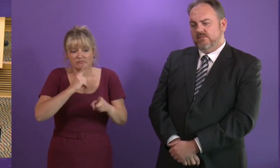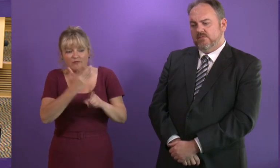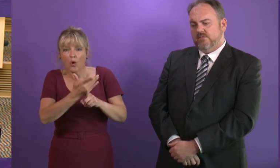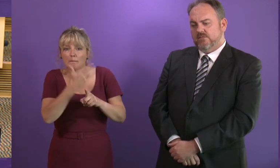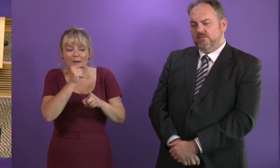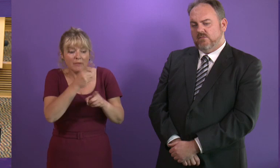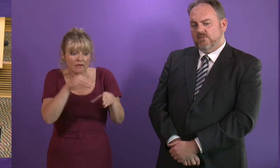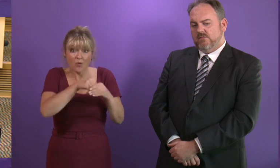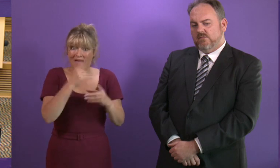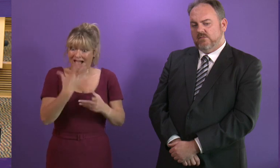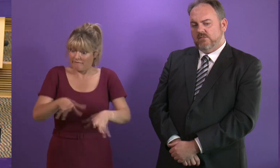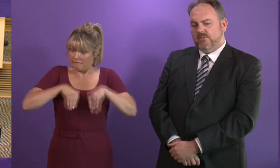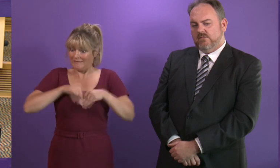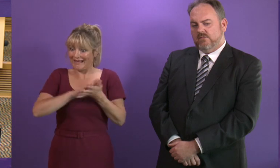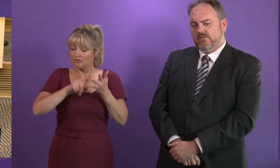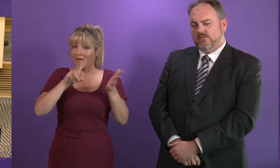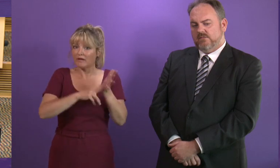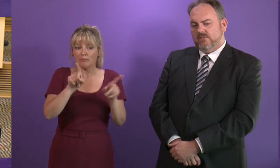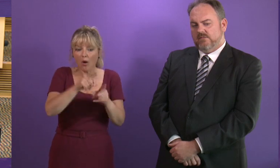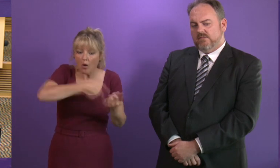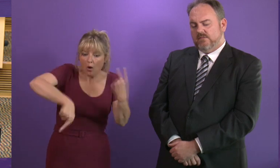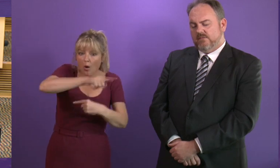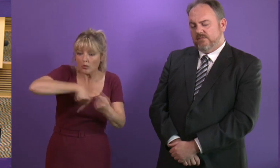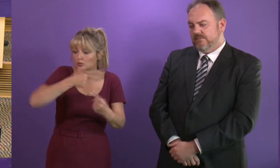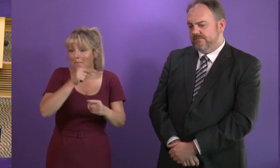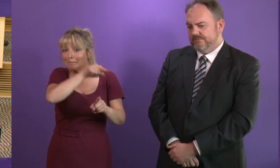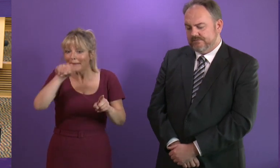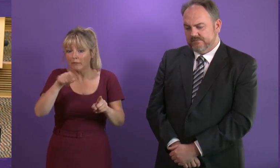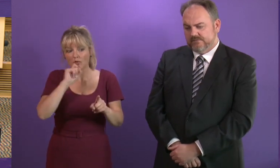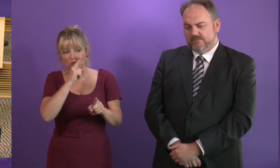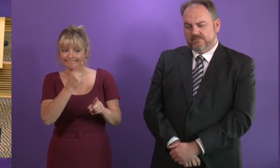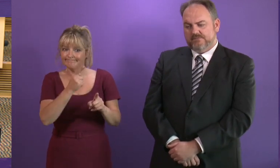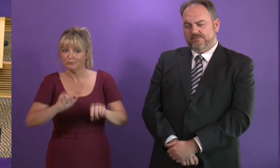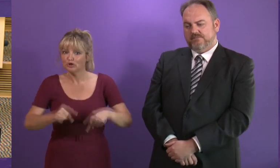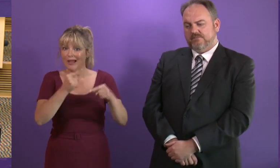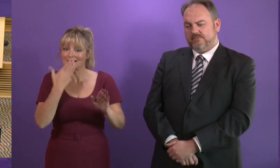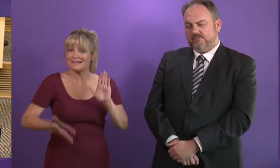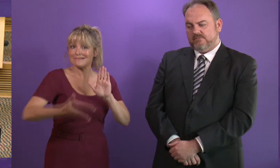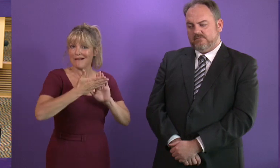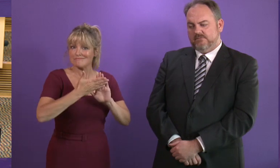and delivery of targeted services that challenge stigma and promote prevention, testing and support.